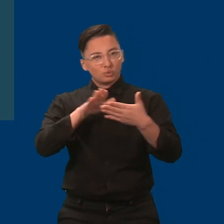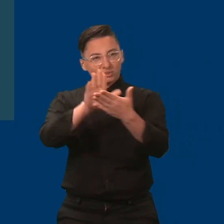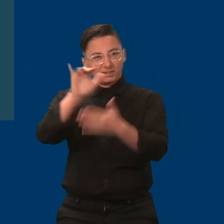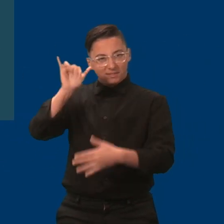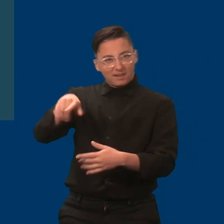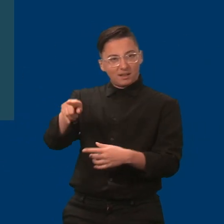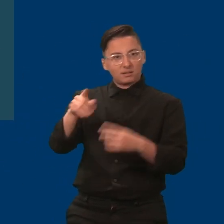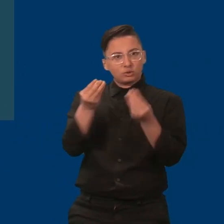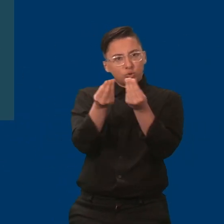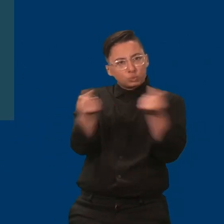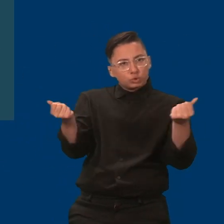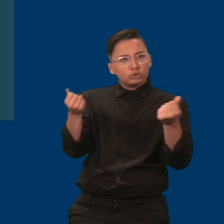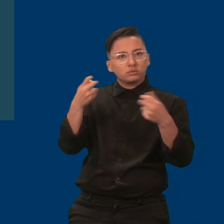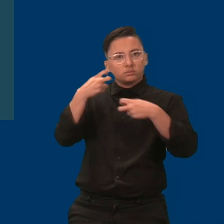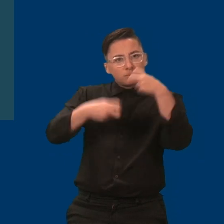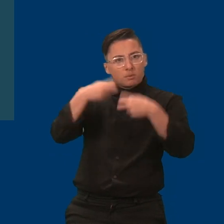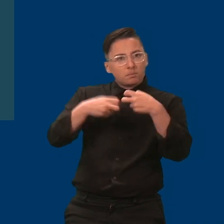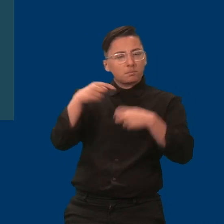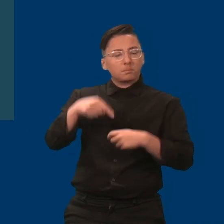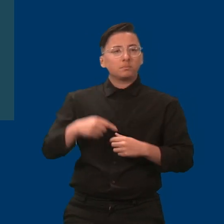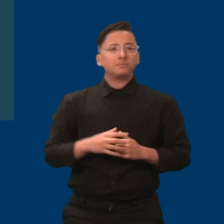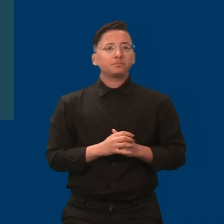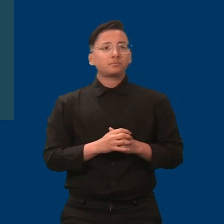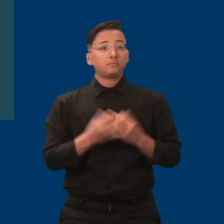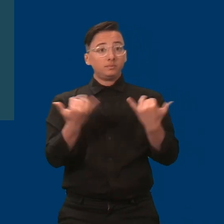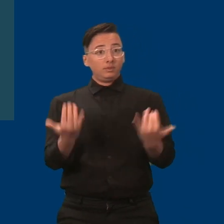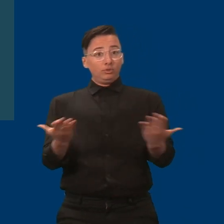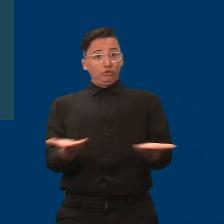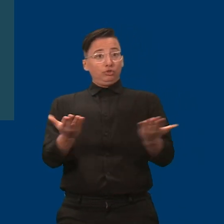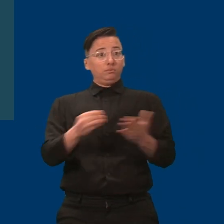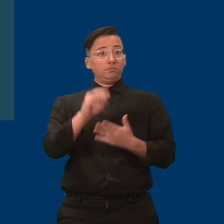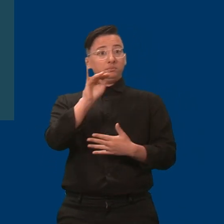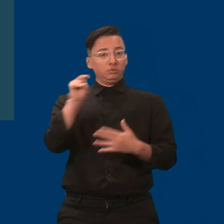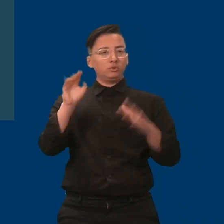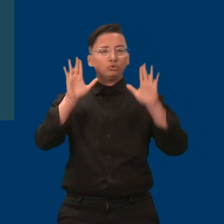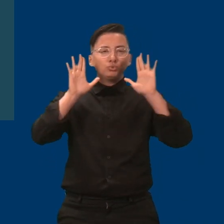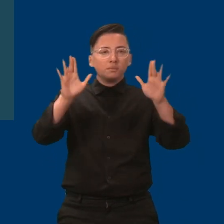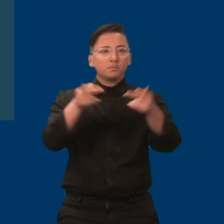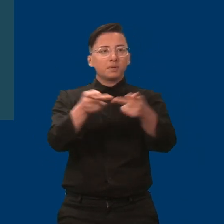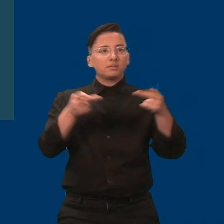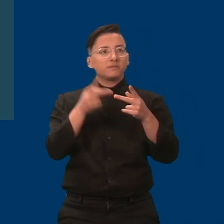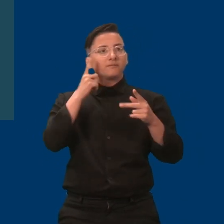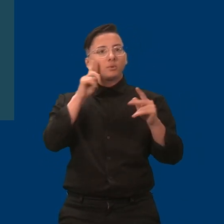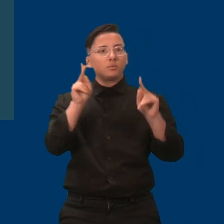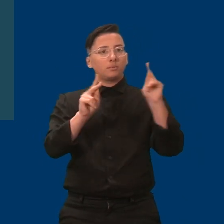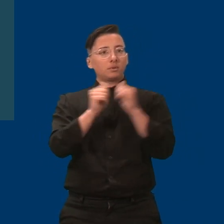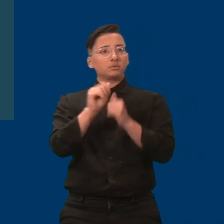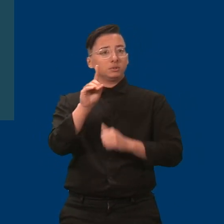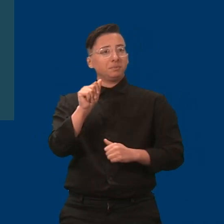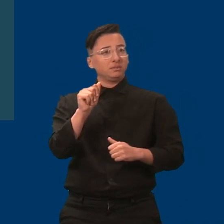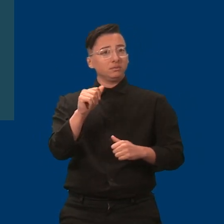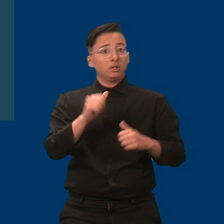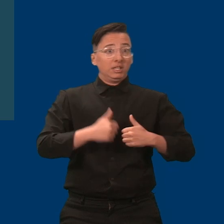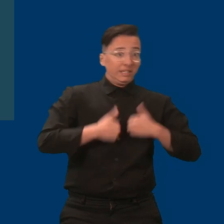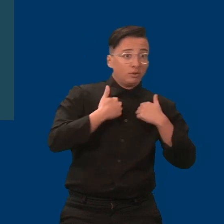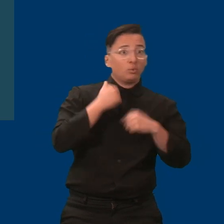the best states for persons with disabilities to live and work. If we make further improvements and boost our reputation,